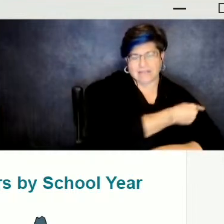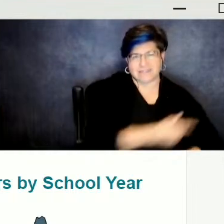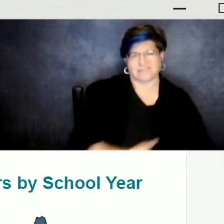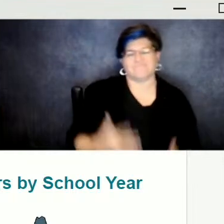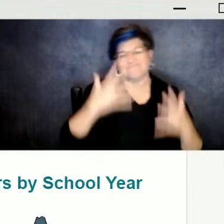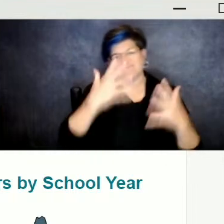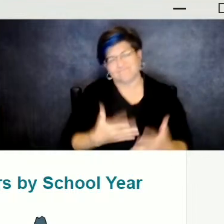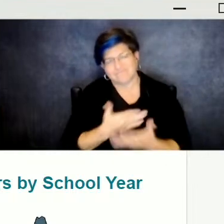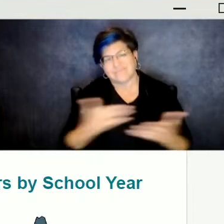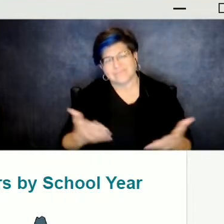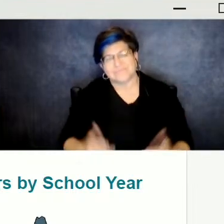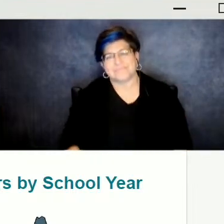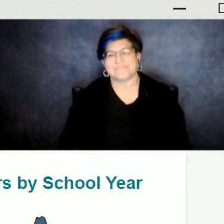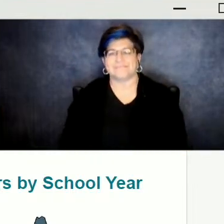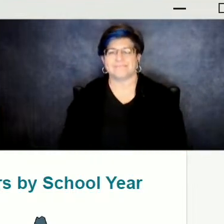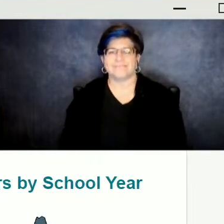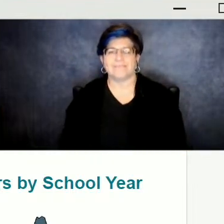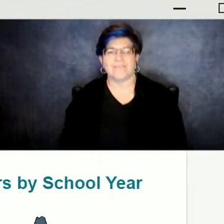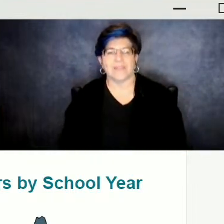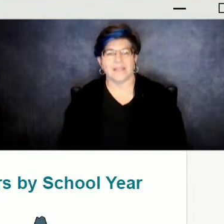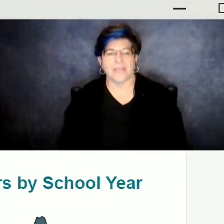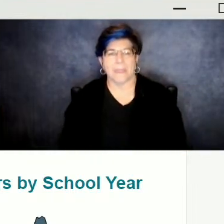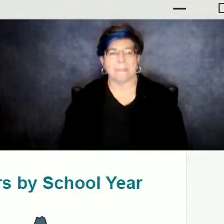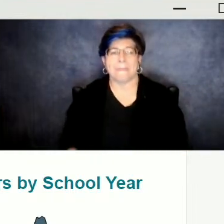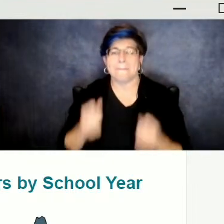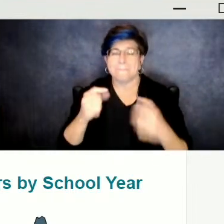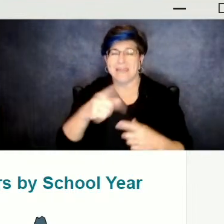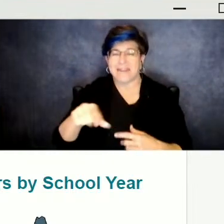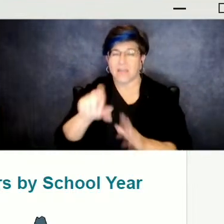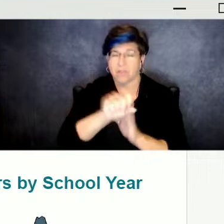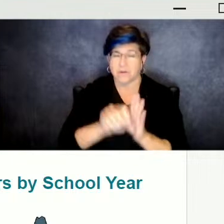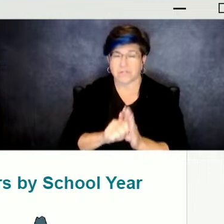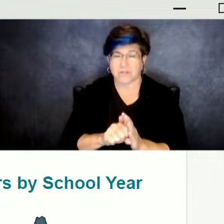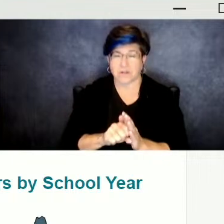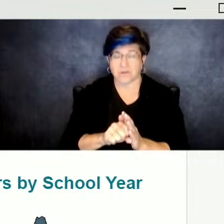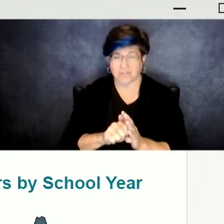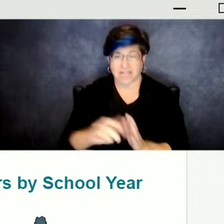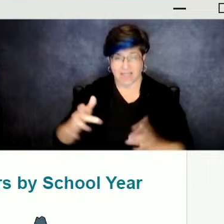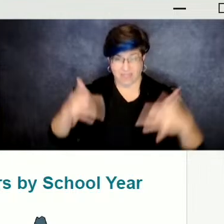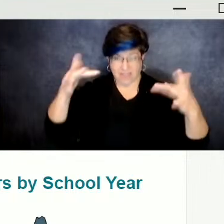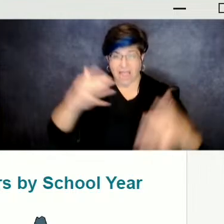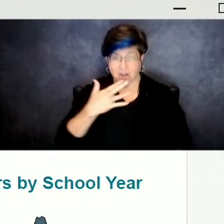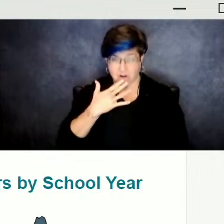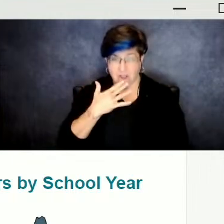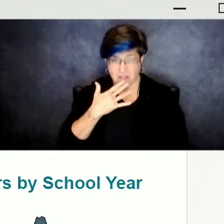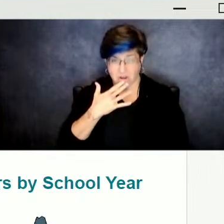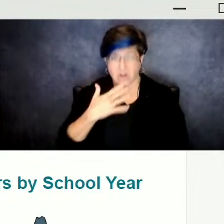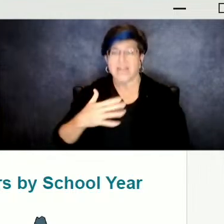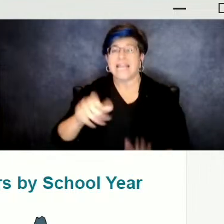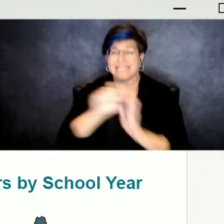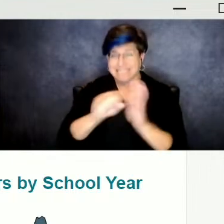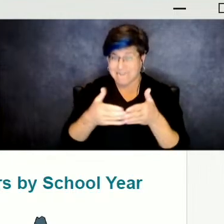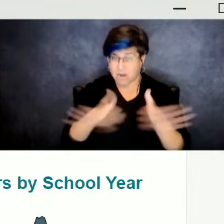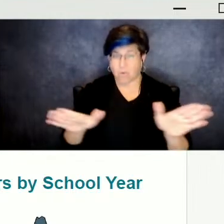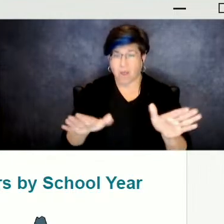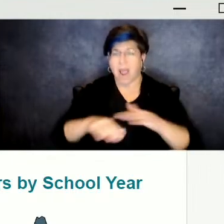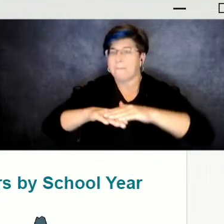VACCINATION RATES. AND THE UNFORTUNATE THING IS